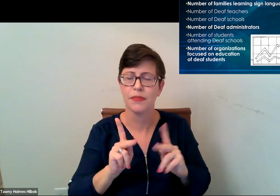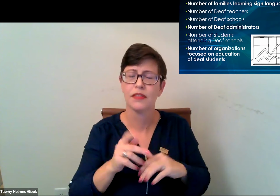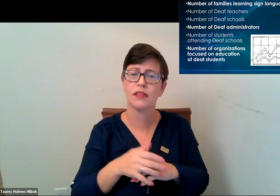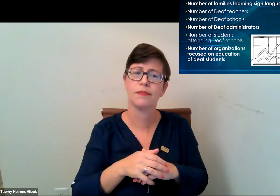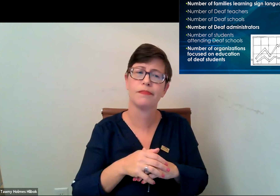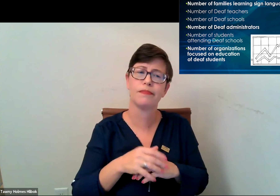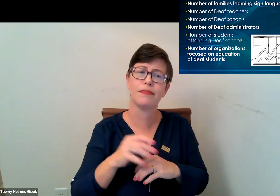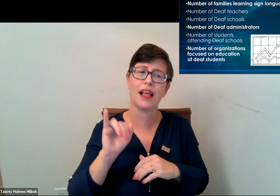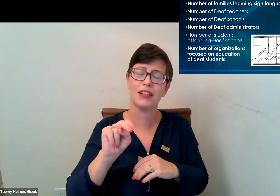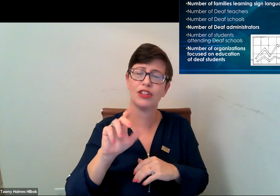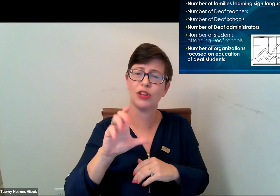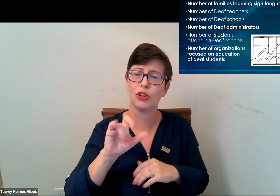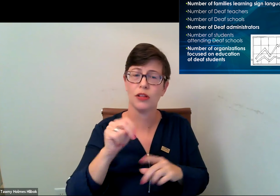And that hasn't mixed meaning for deaf people.